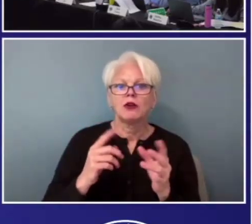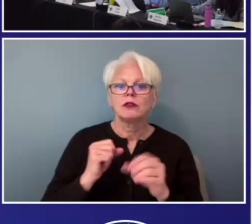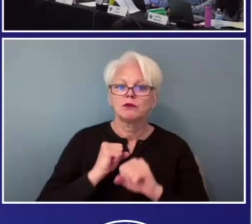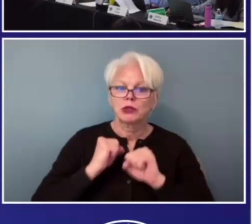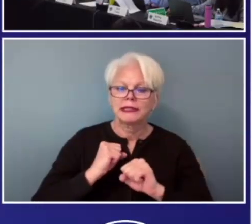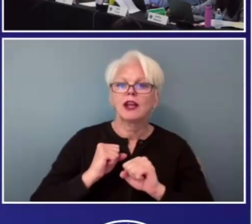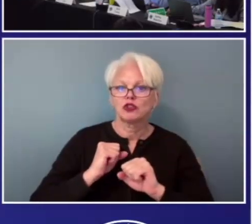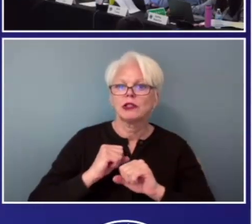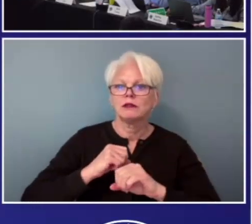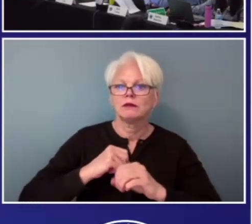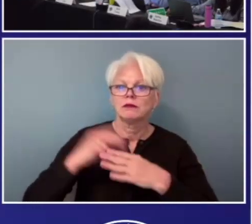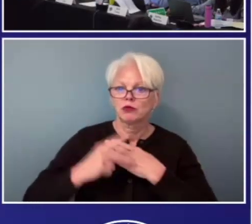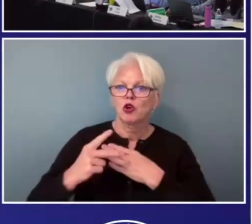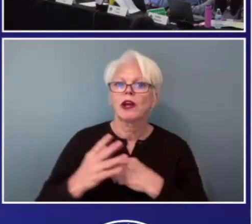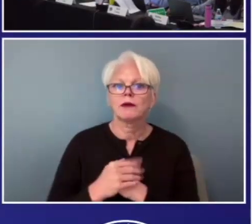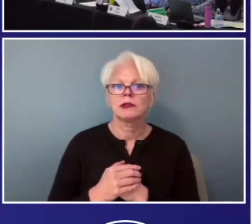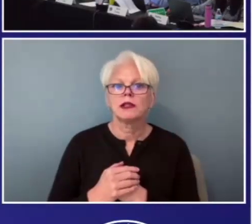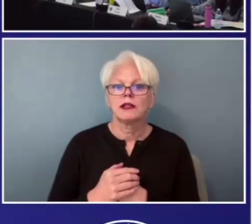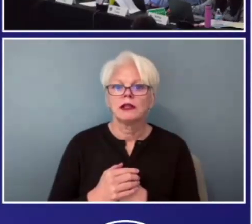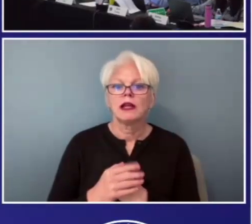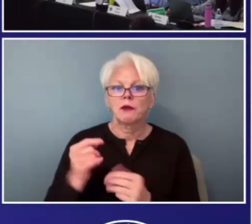and there was discussion about you all